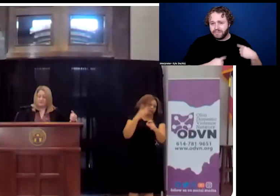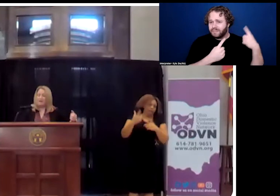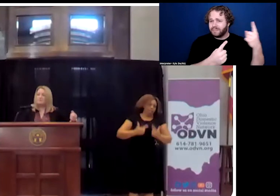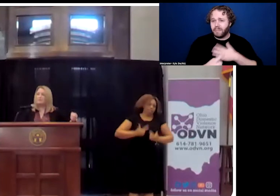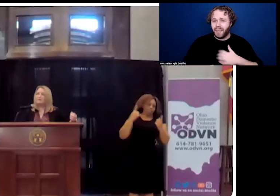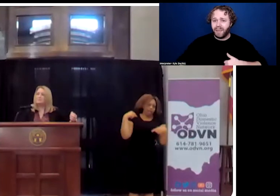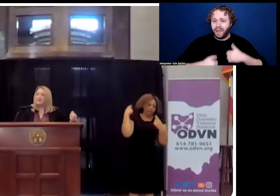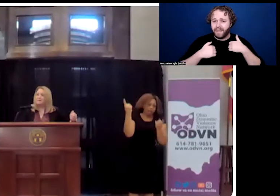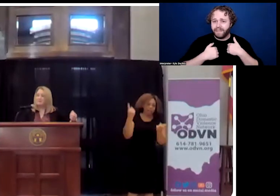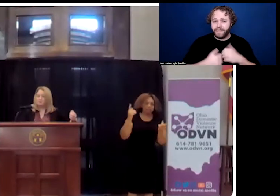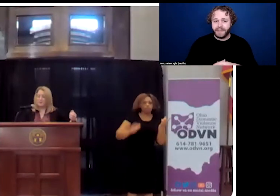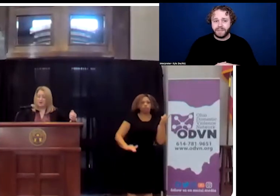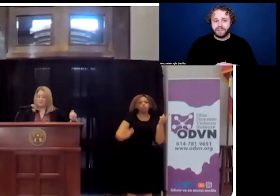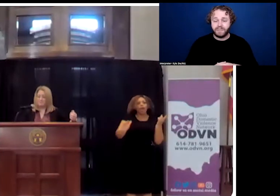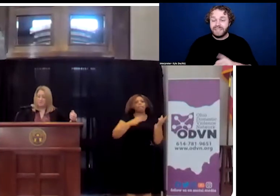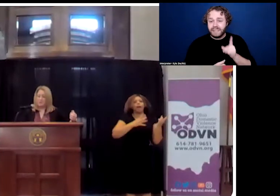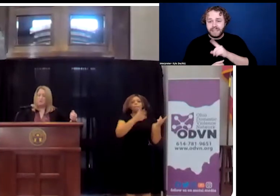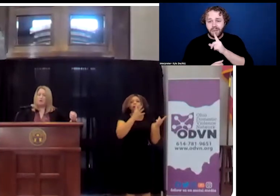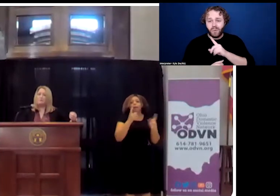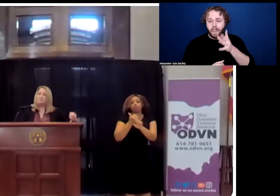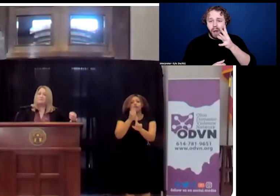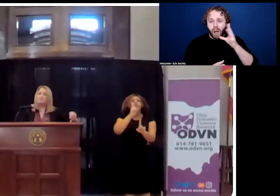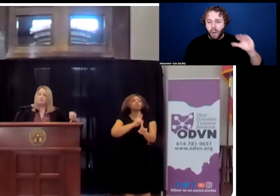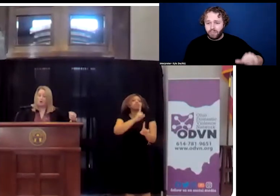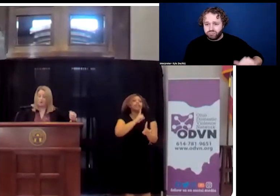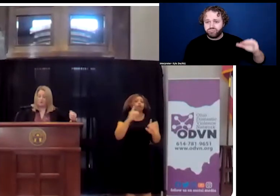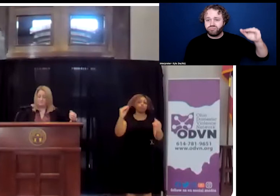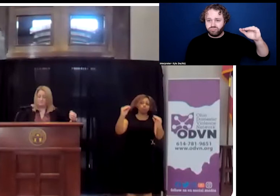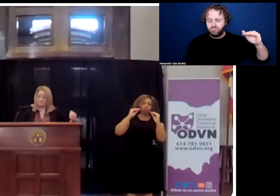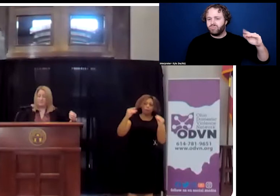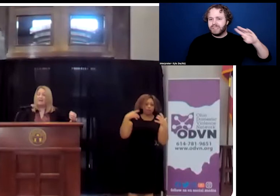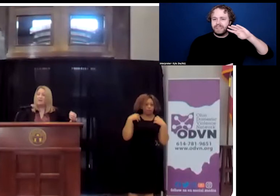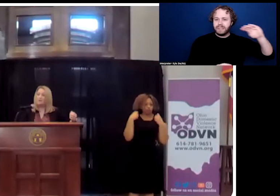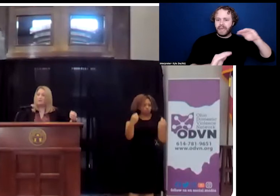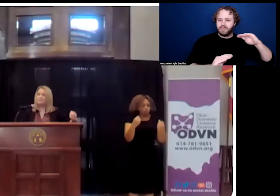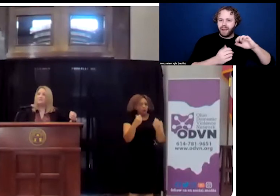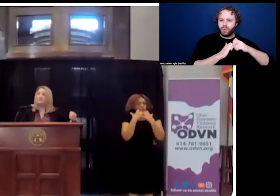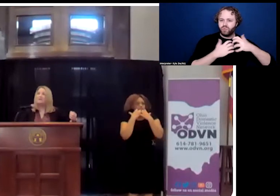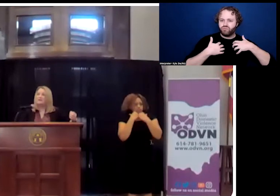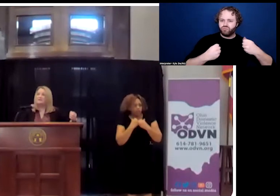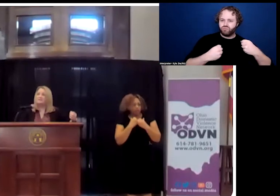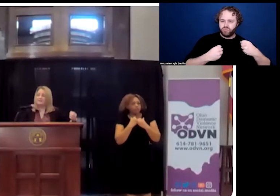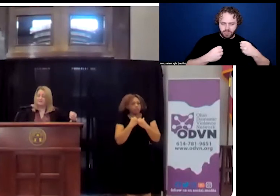I was raised by a single mom who taught me to be strong, caring and independent.